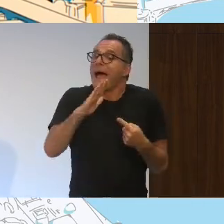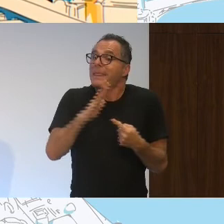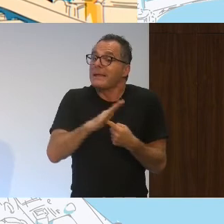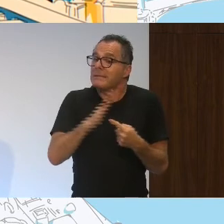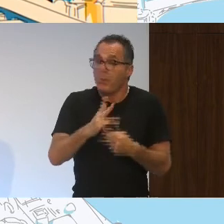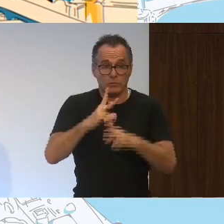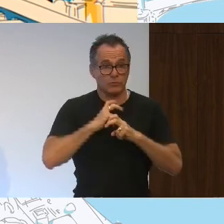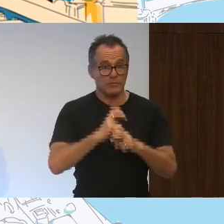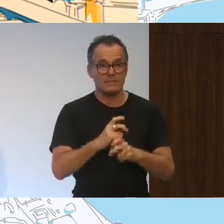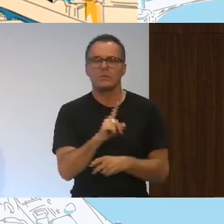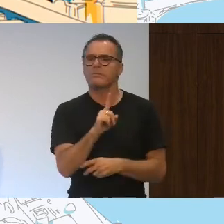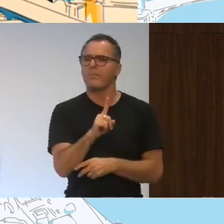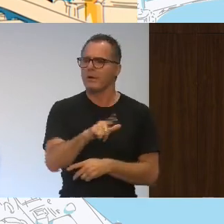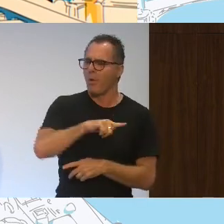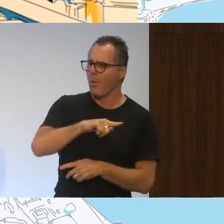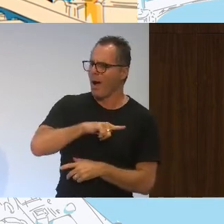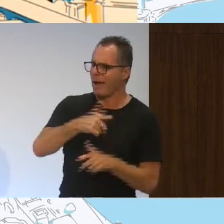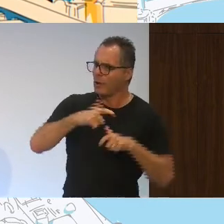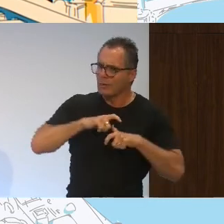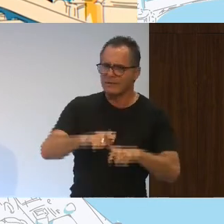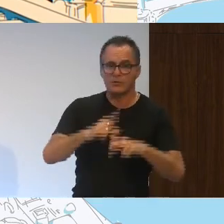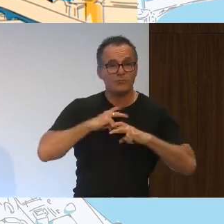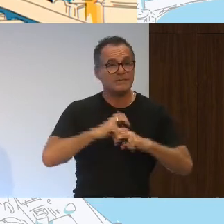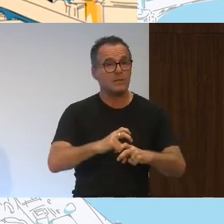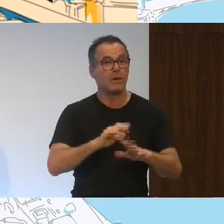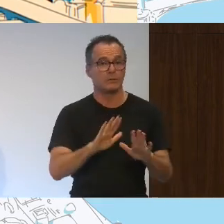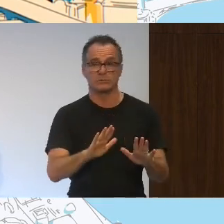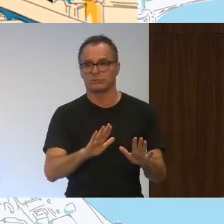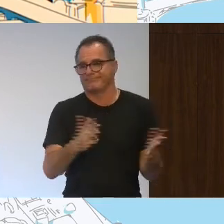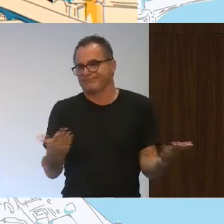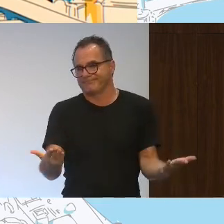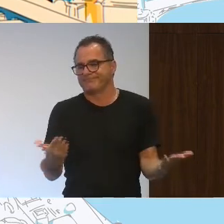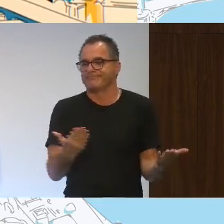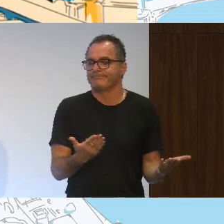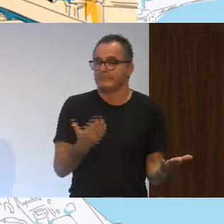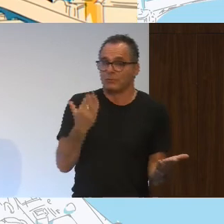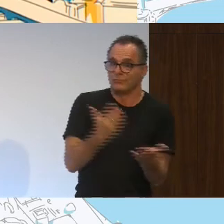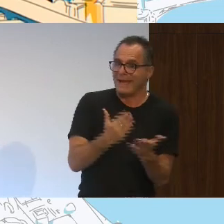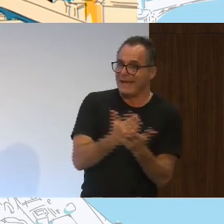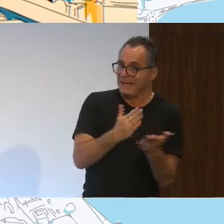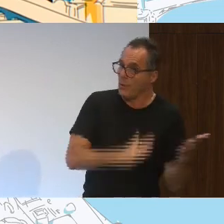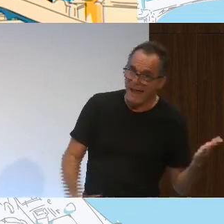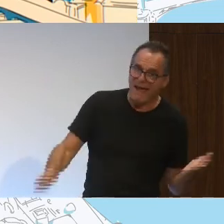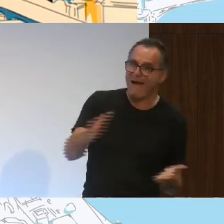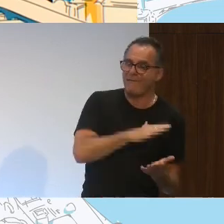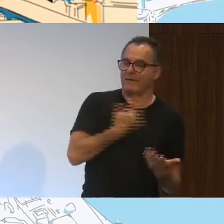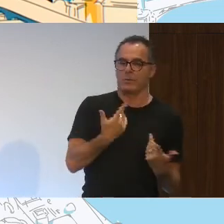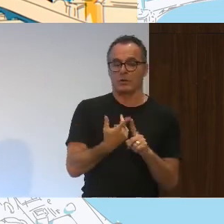Why would you be continuing to do research for the very reason you just said that not everyone's going to respond to these things, to the CGRPs,